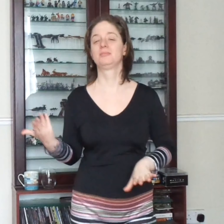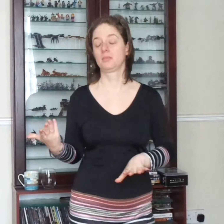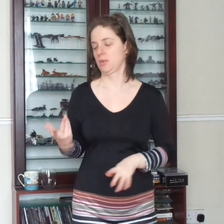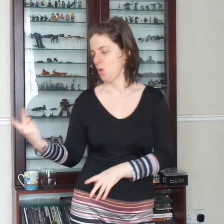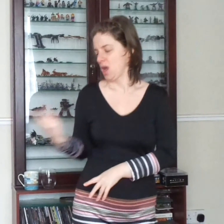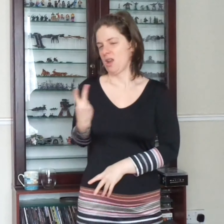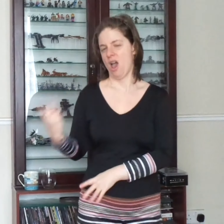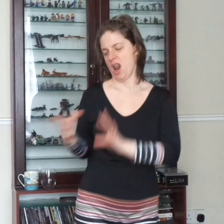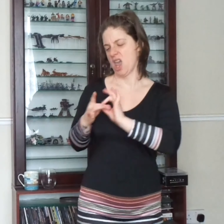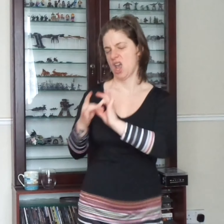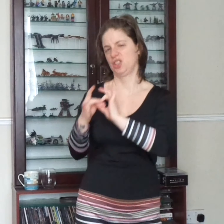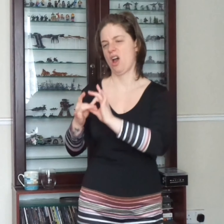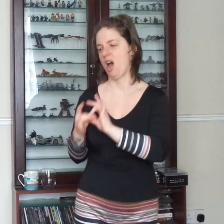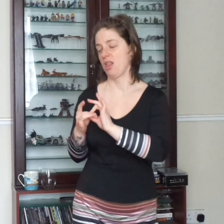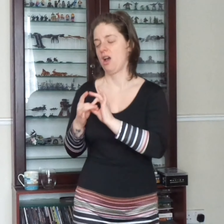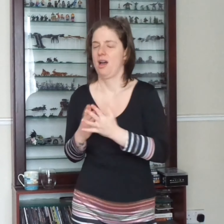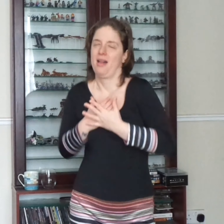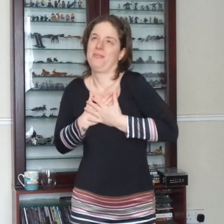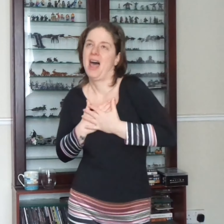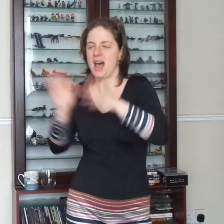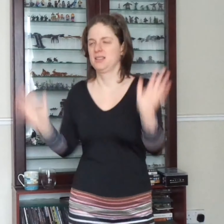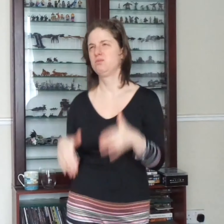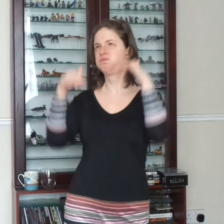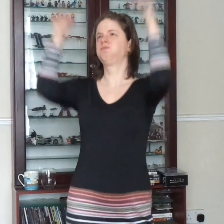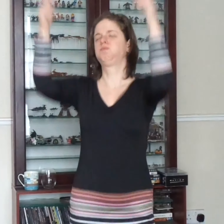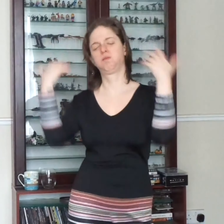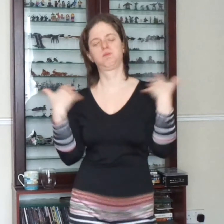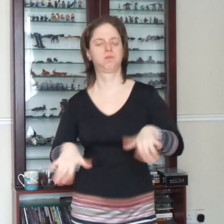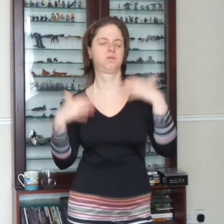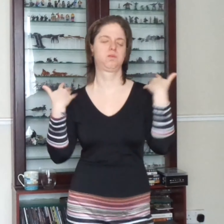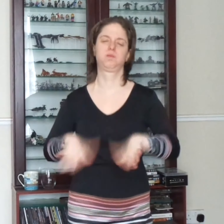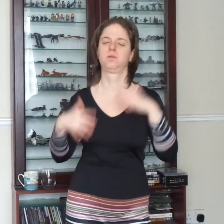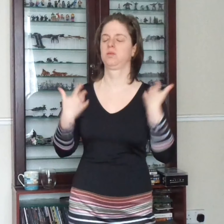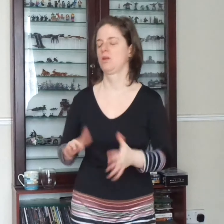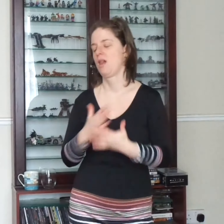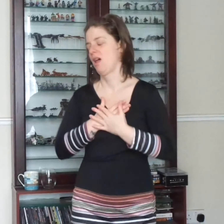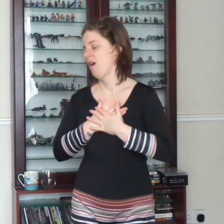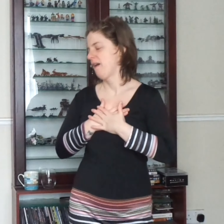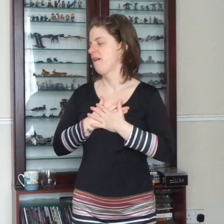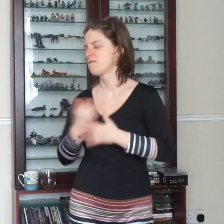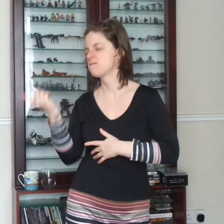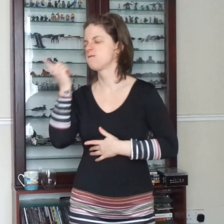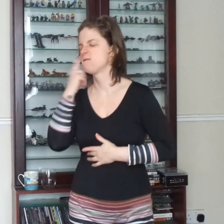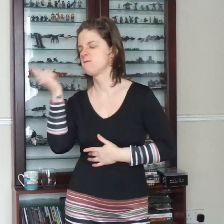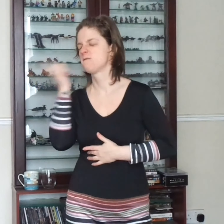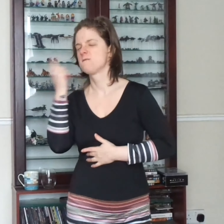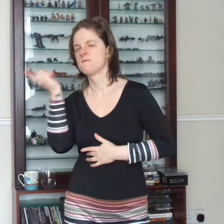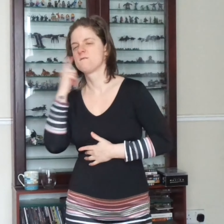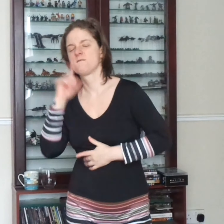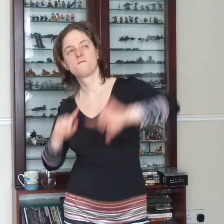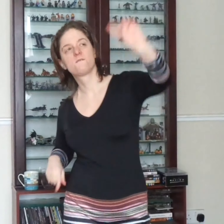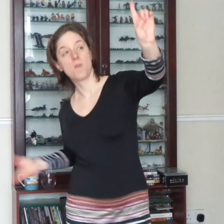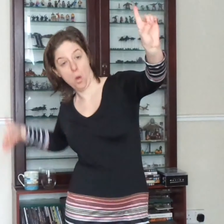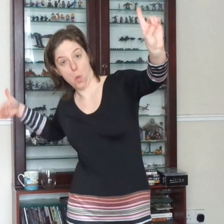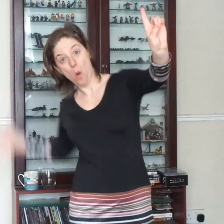We've got each other and that's a lot For love we'll give it a shot"